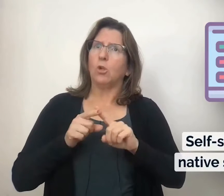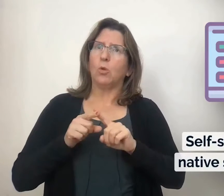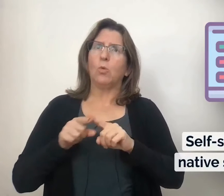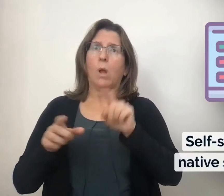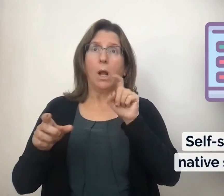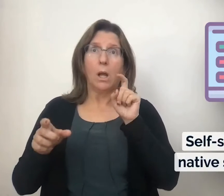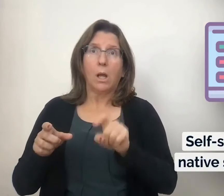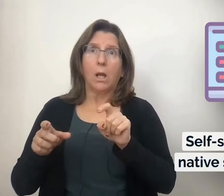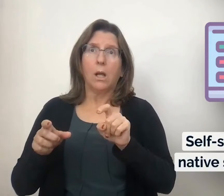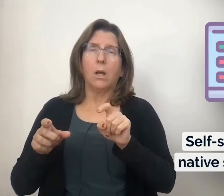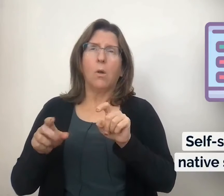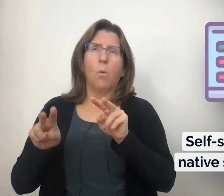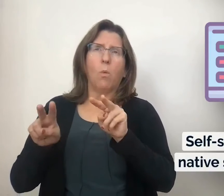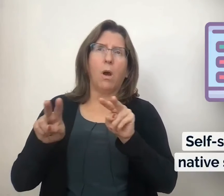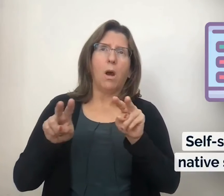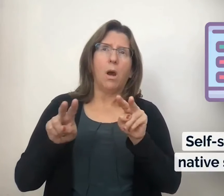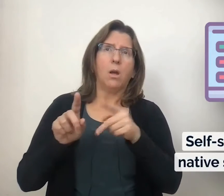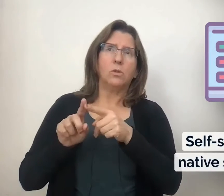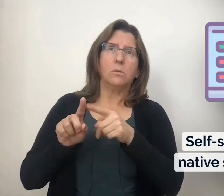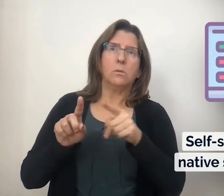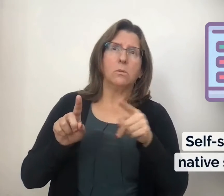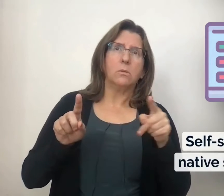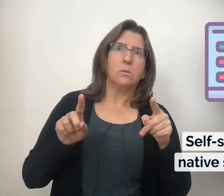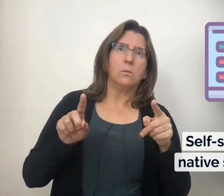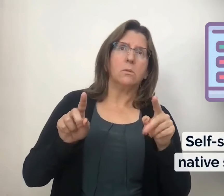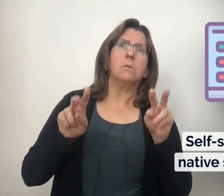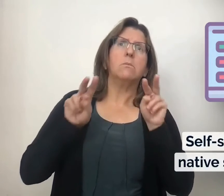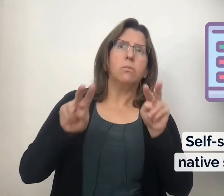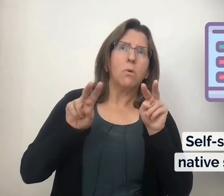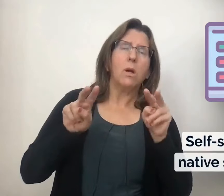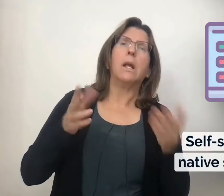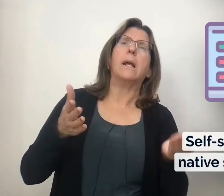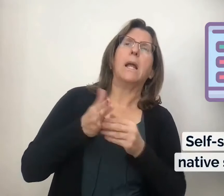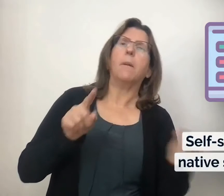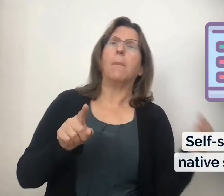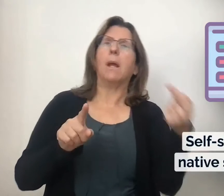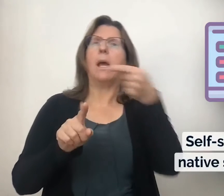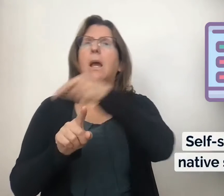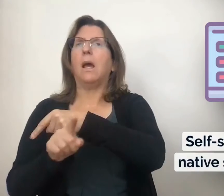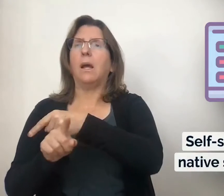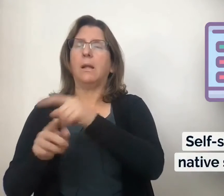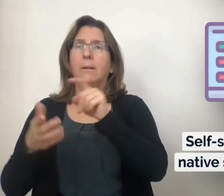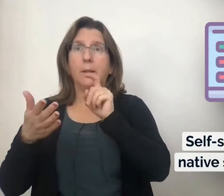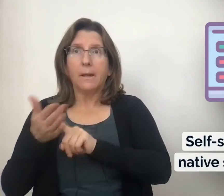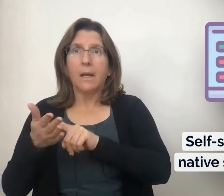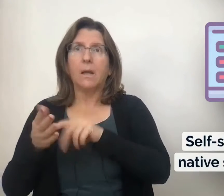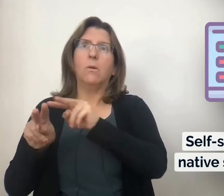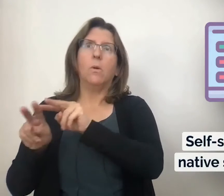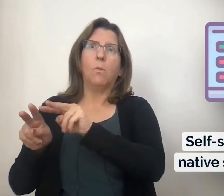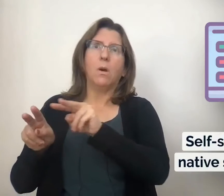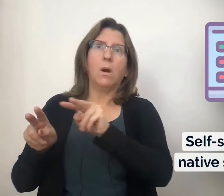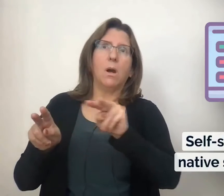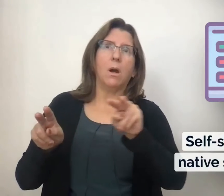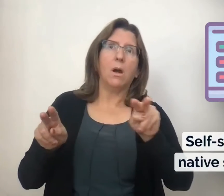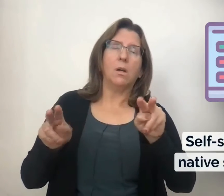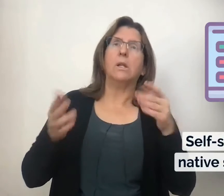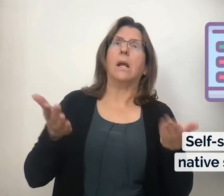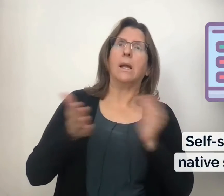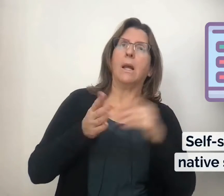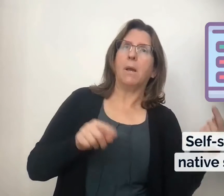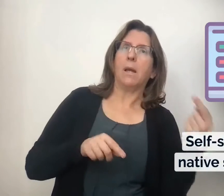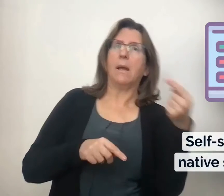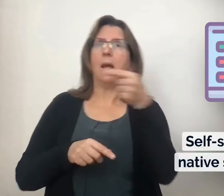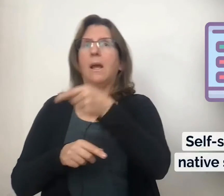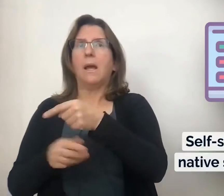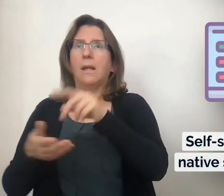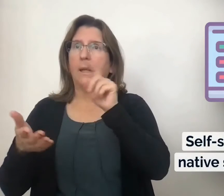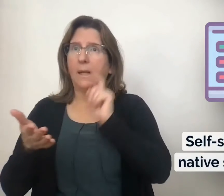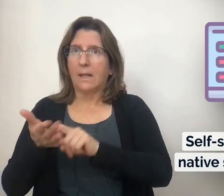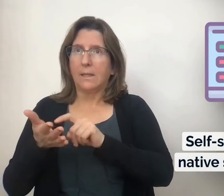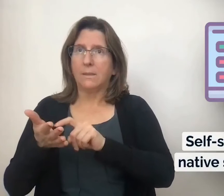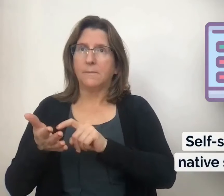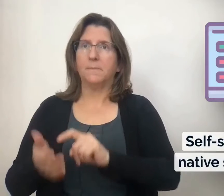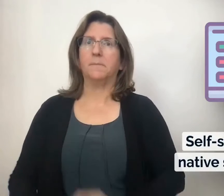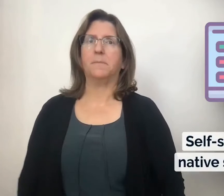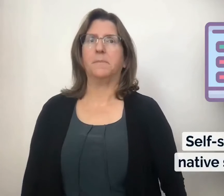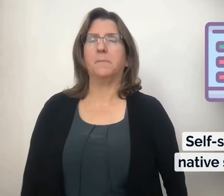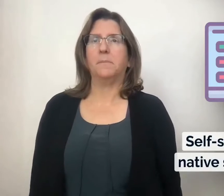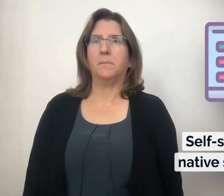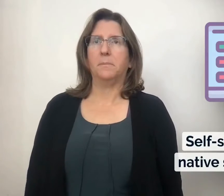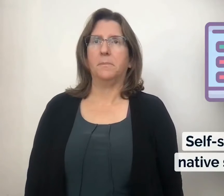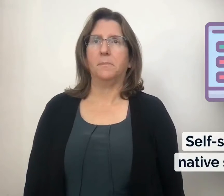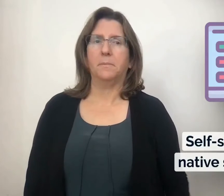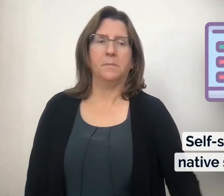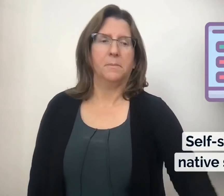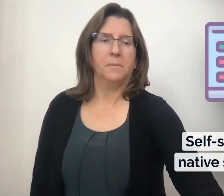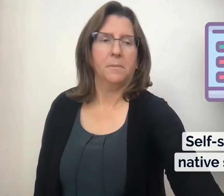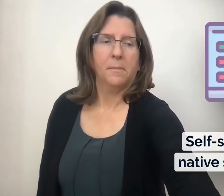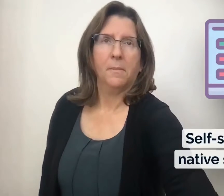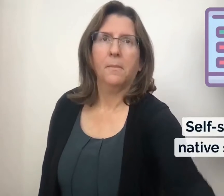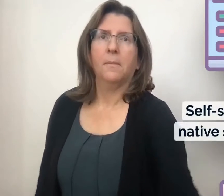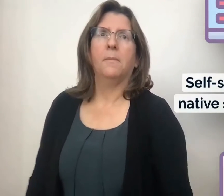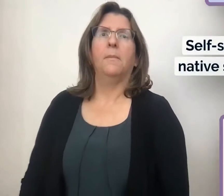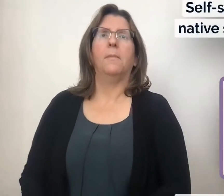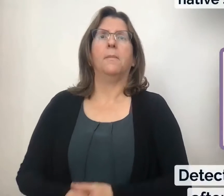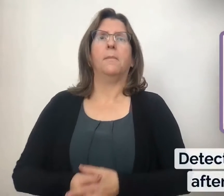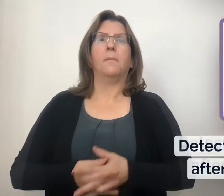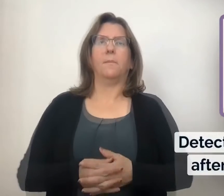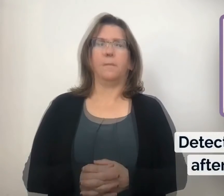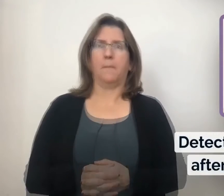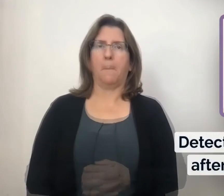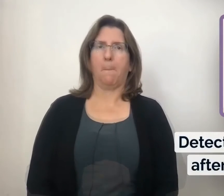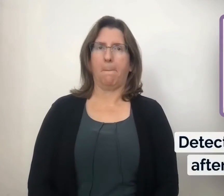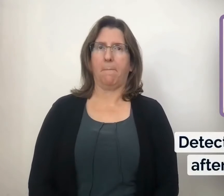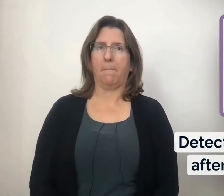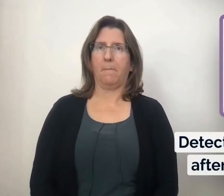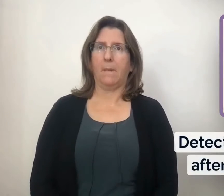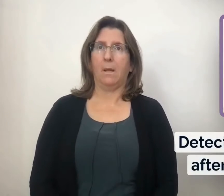The design should allow the student to easily rewind and watch the video content repeatedly.